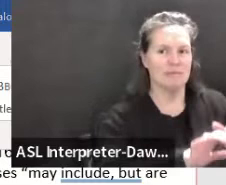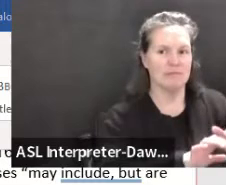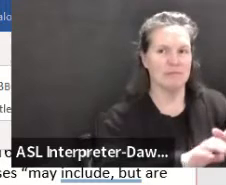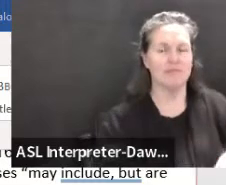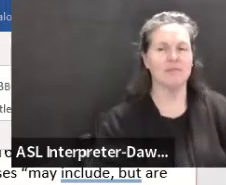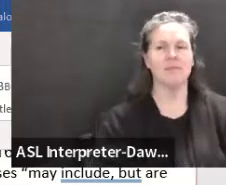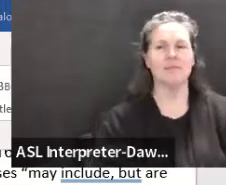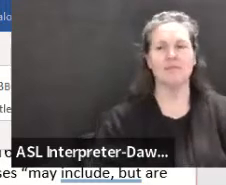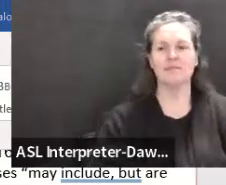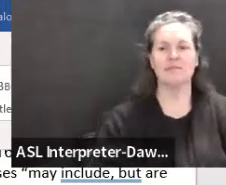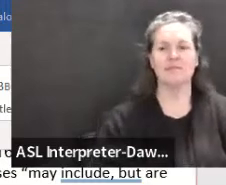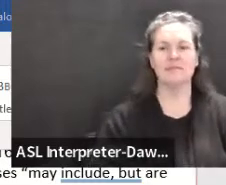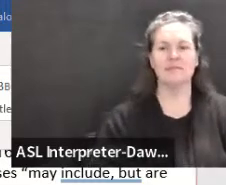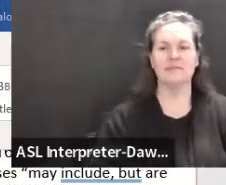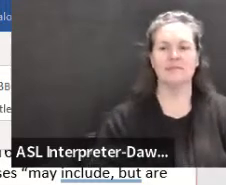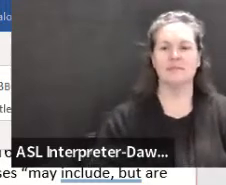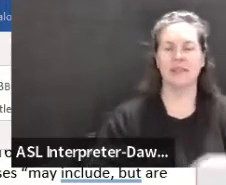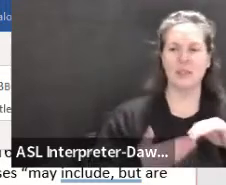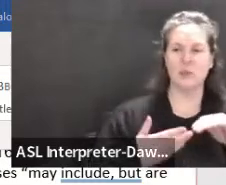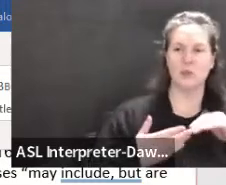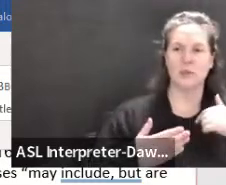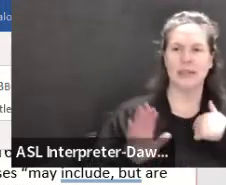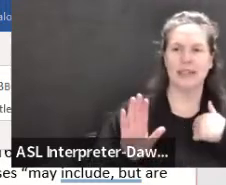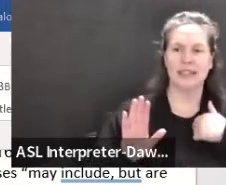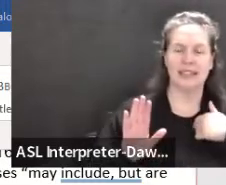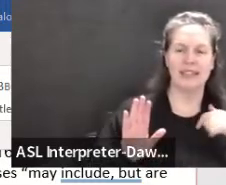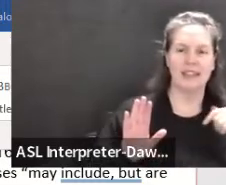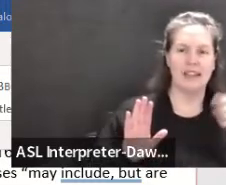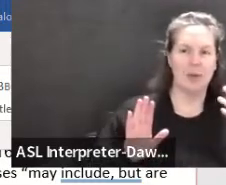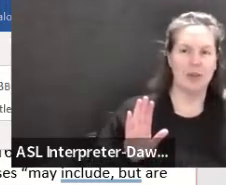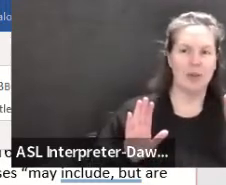[Ross] Hi, Emma. Sorry. Ashley, can I ask, I just wanted to ask a quick question to Paula,